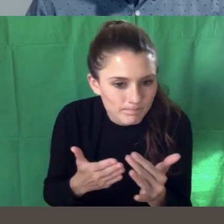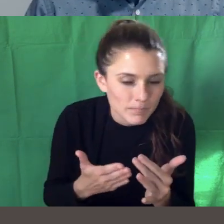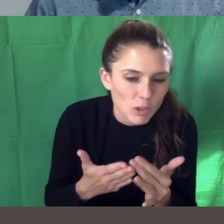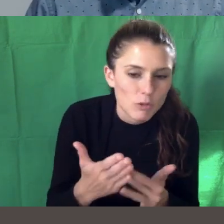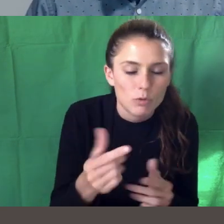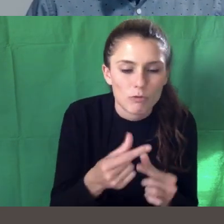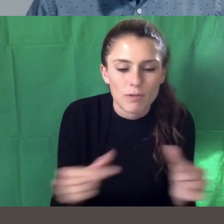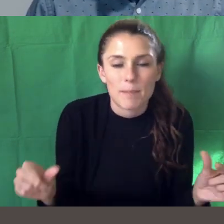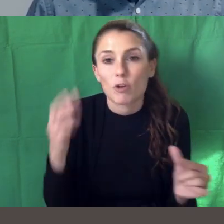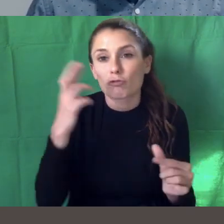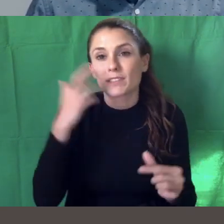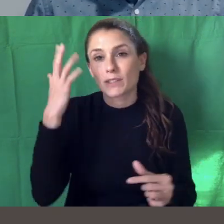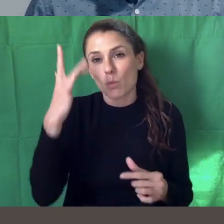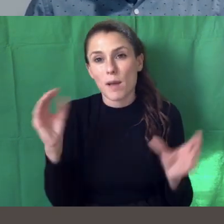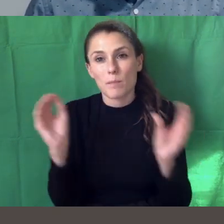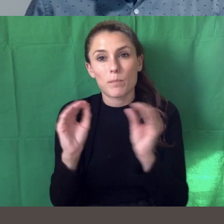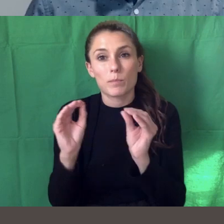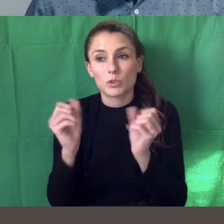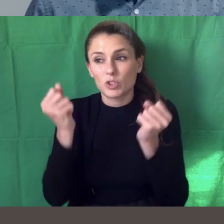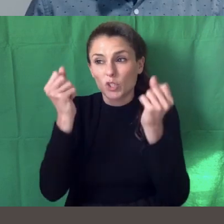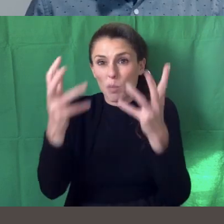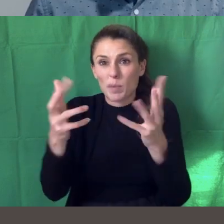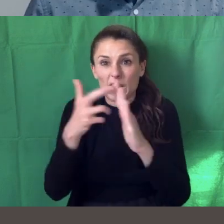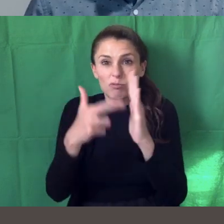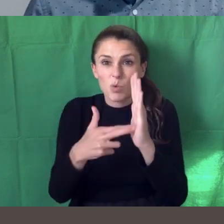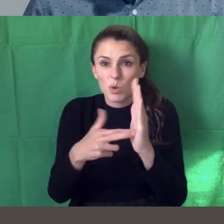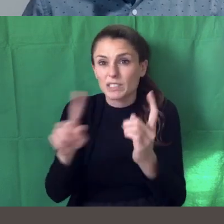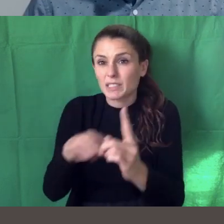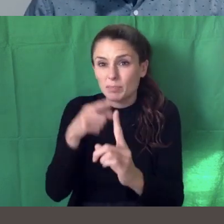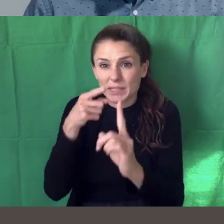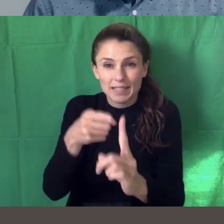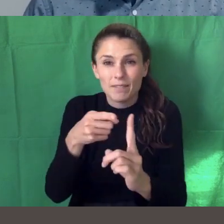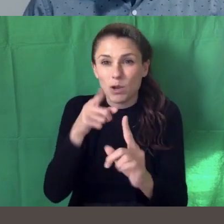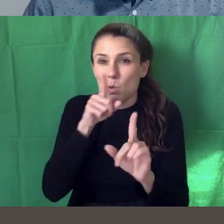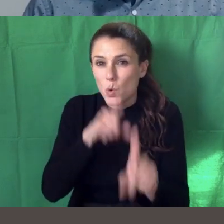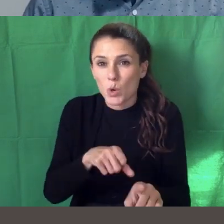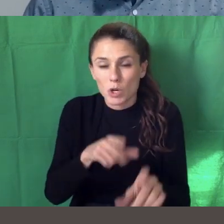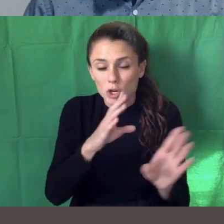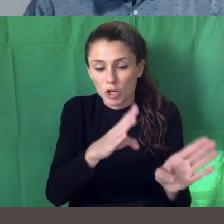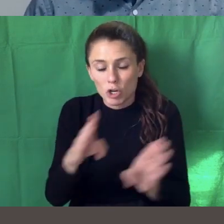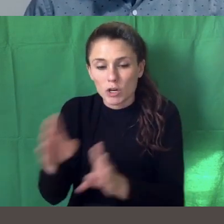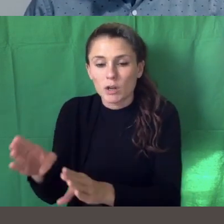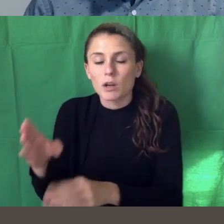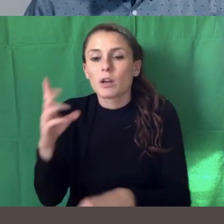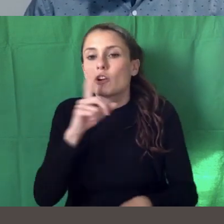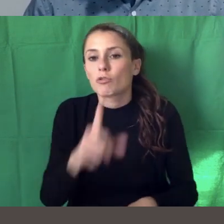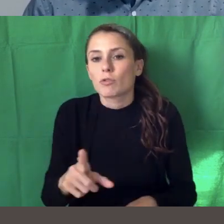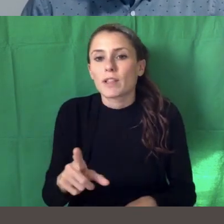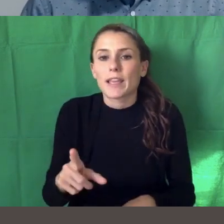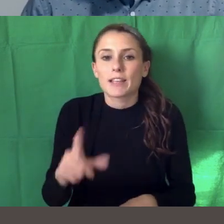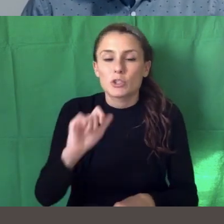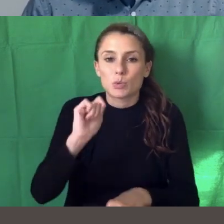And the reason there's so many rules and that they're in a very specific order is largely to enforce operator precedence for Python.